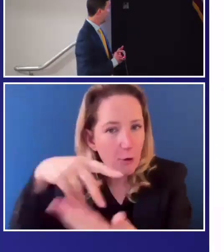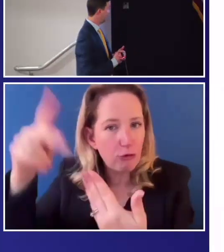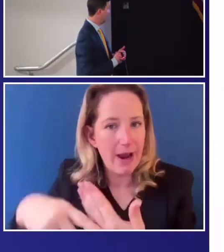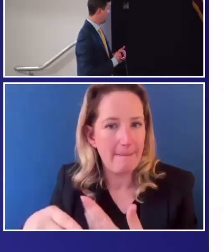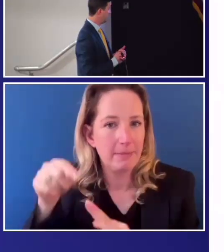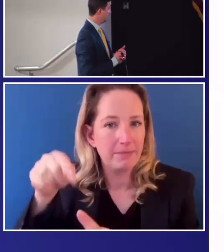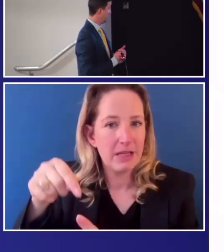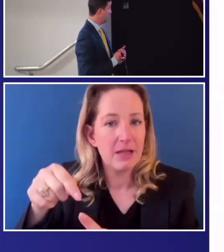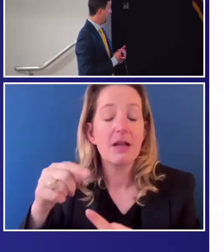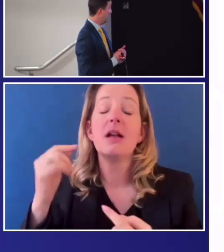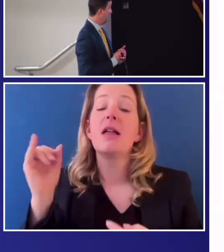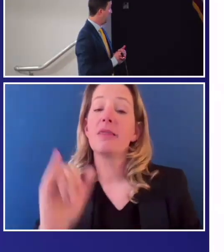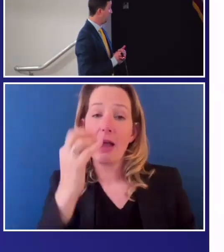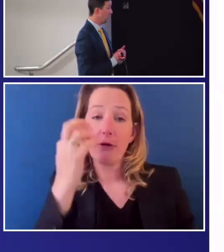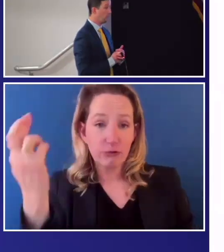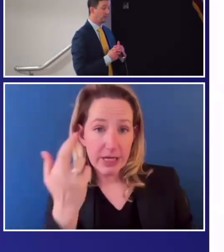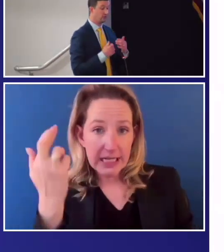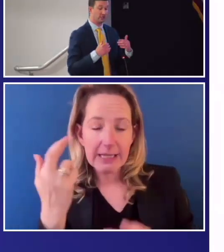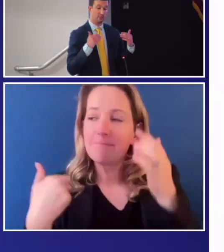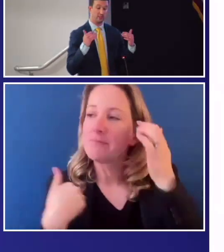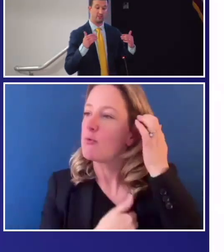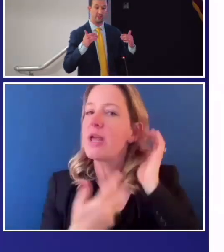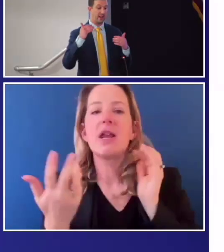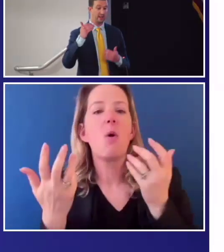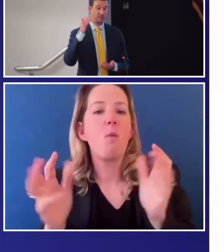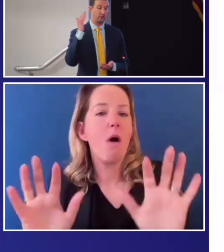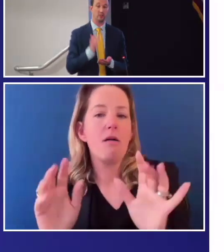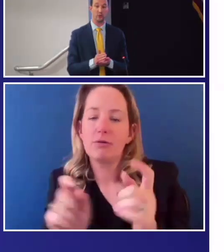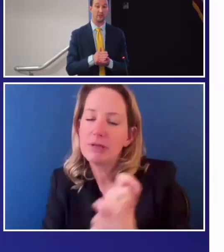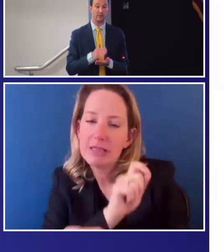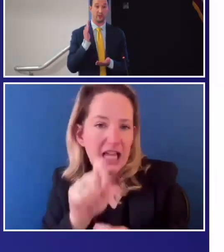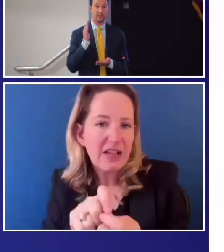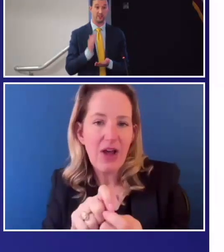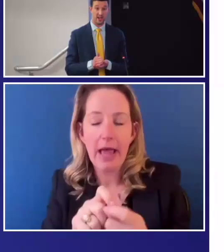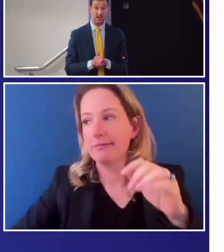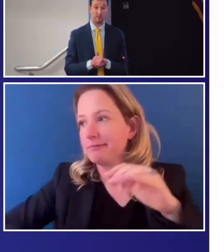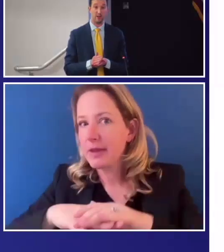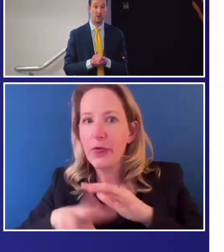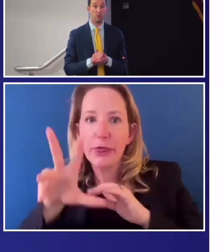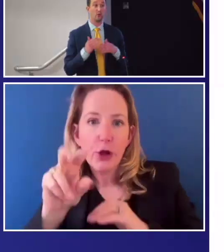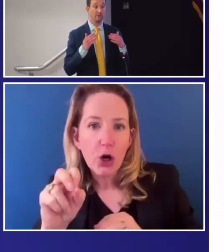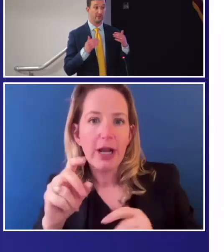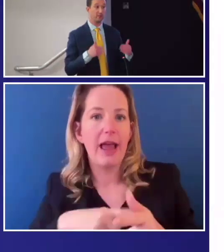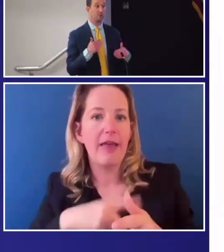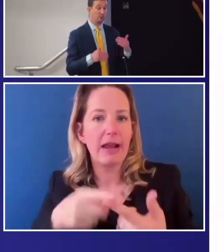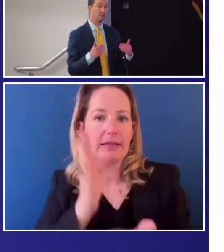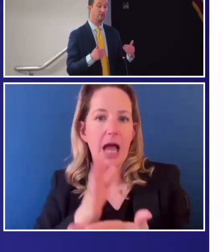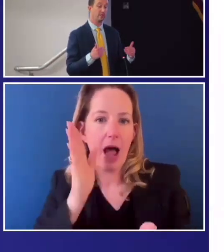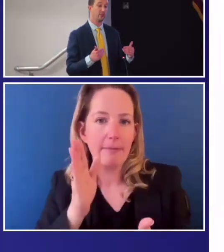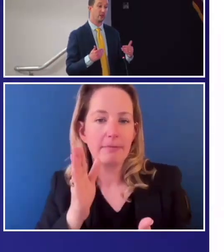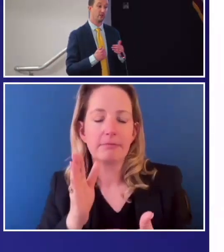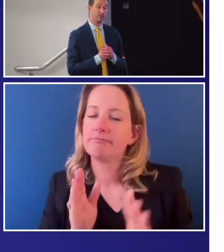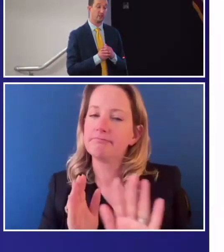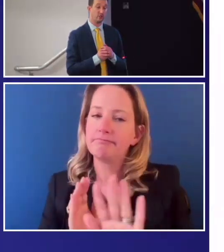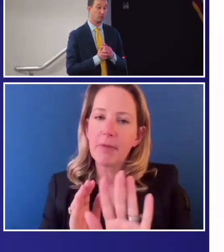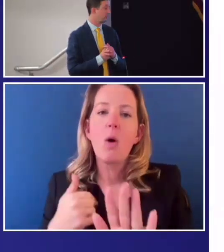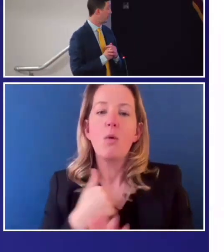And for that reason, we don't want to just specify as soon as you hit 30, stop. We want to figure -- we want to finish the conversations with